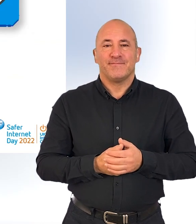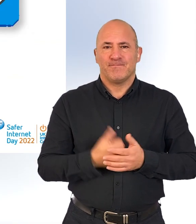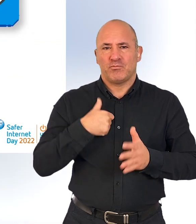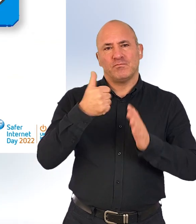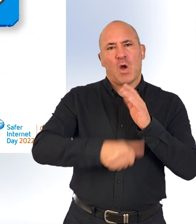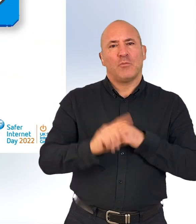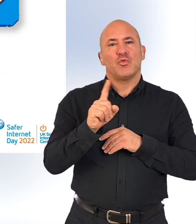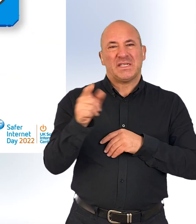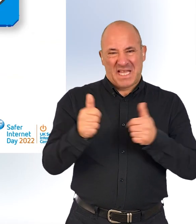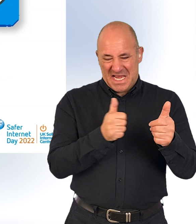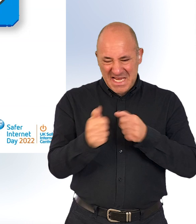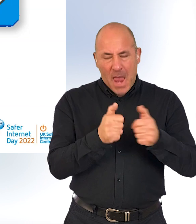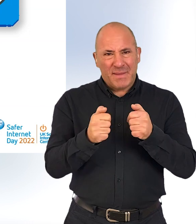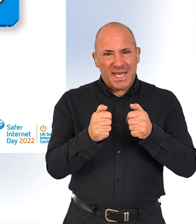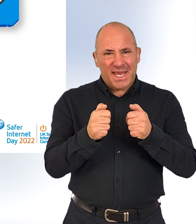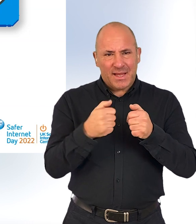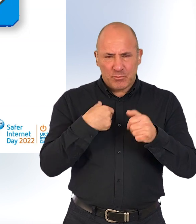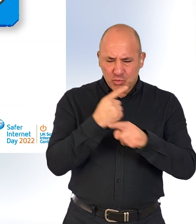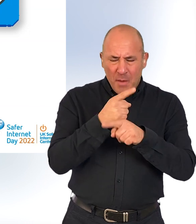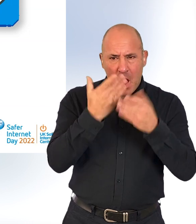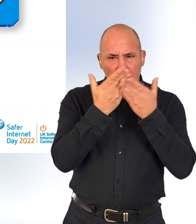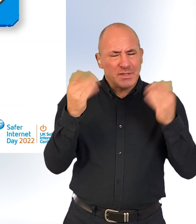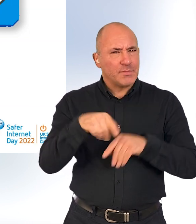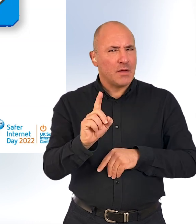Let’s start by exploring respect in gaming.